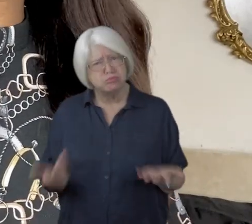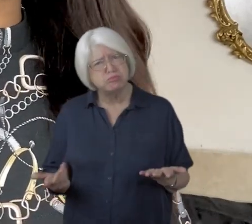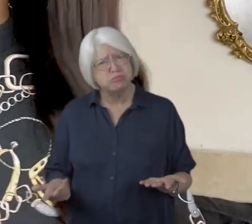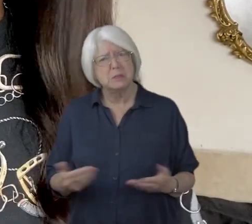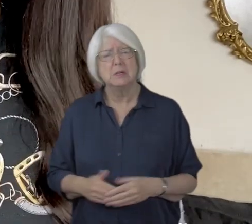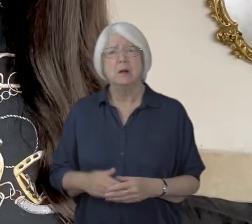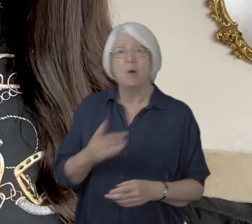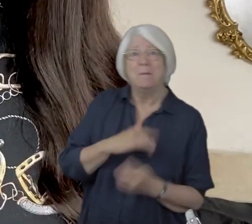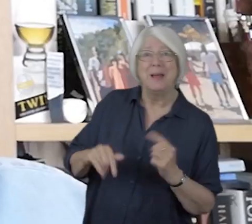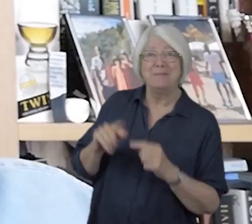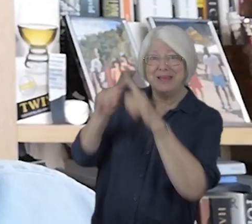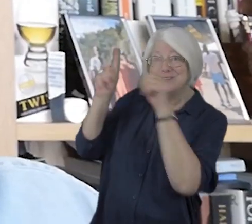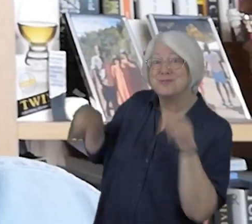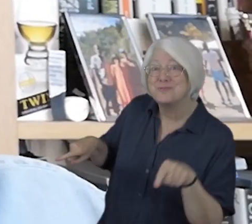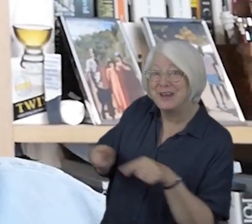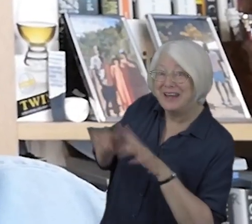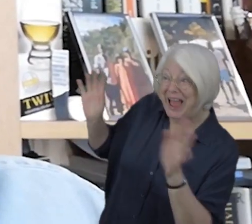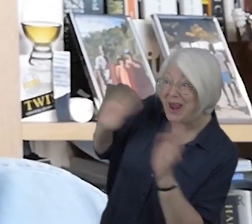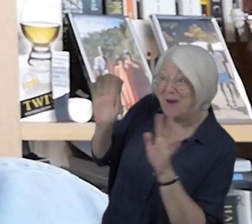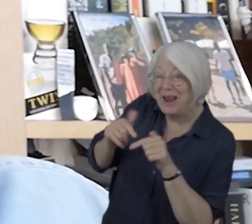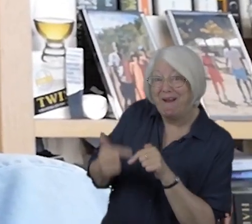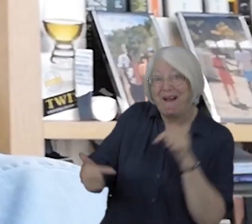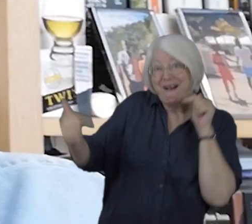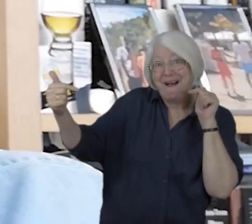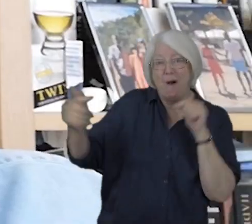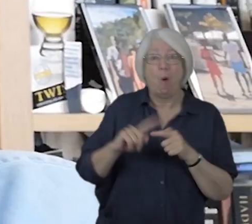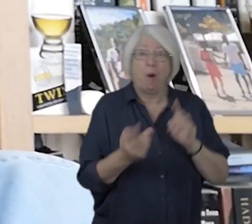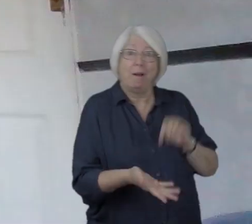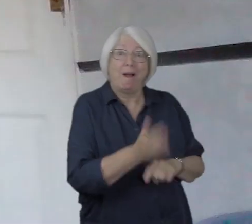or across gardens. We’re grateful for everyone who cares.